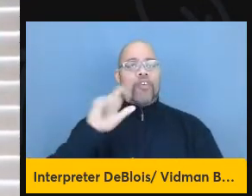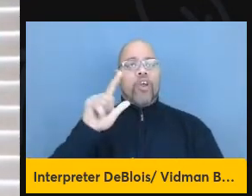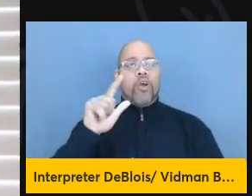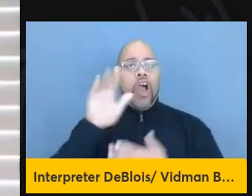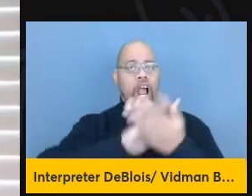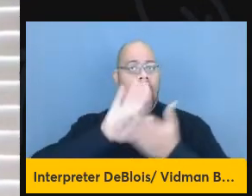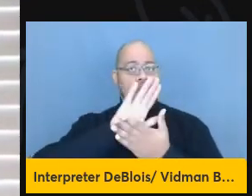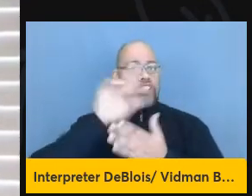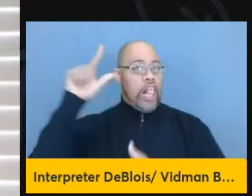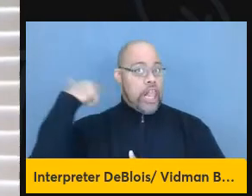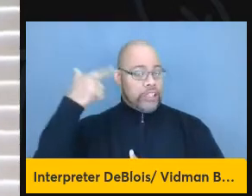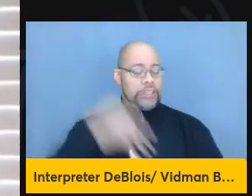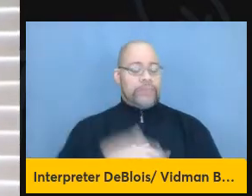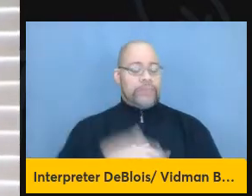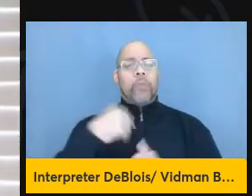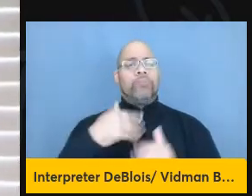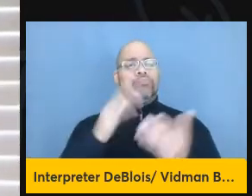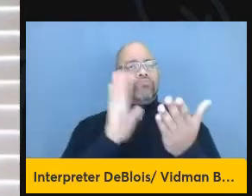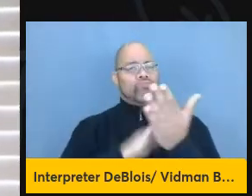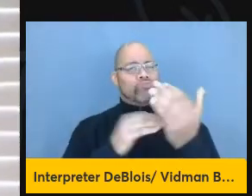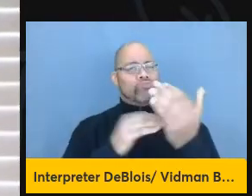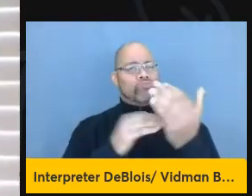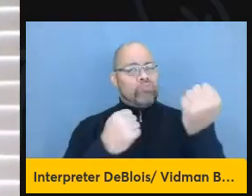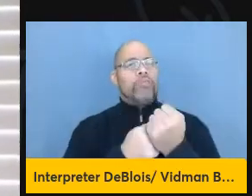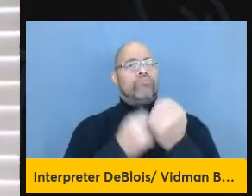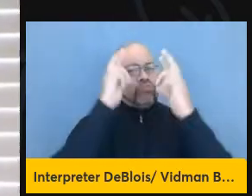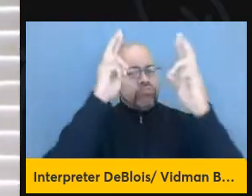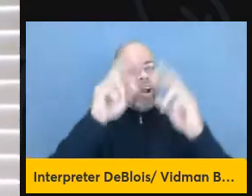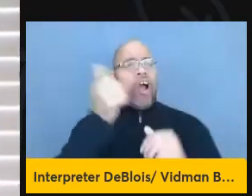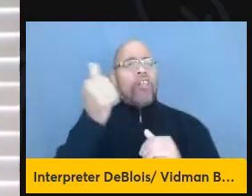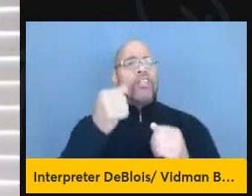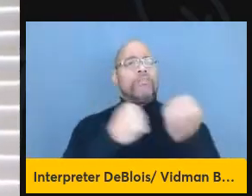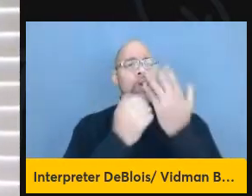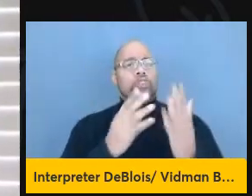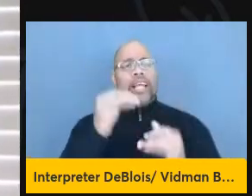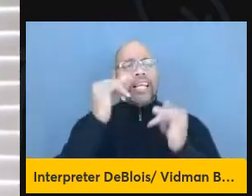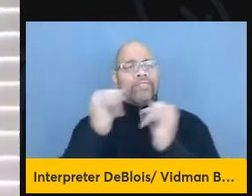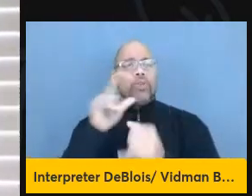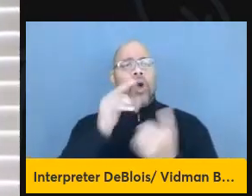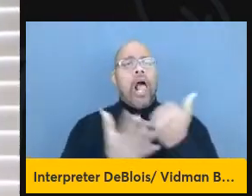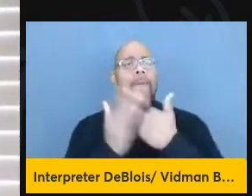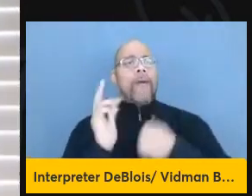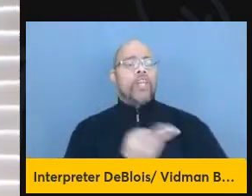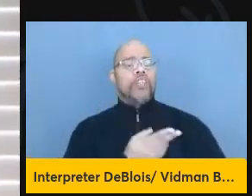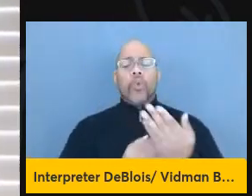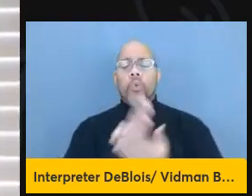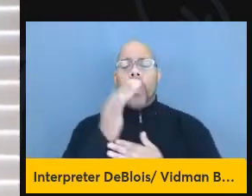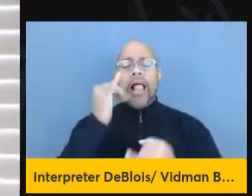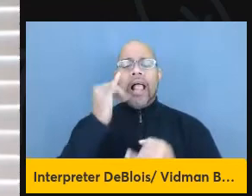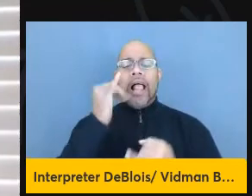will continue to shout out sponsors and other individuals that have helped us throughout the last couple of years of our